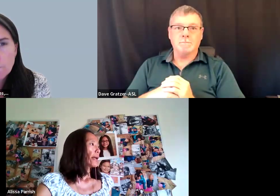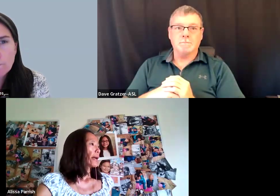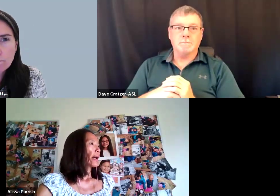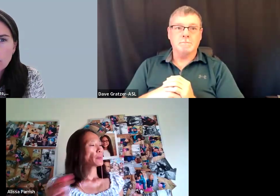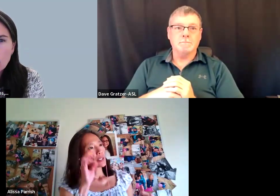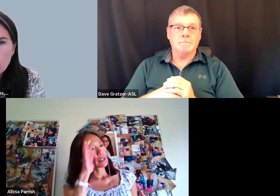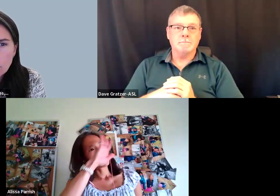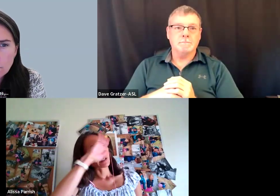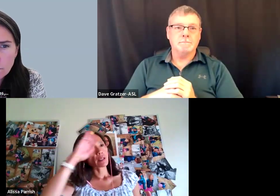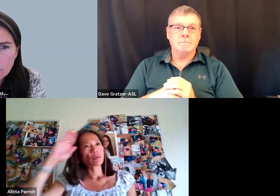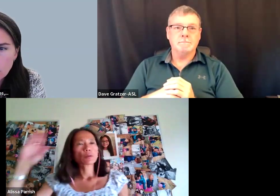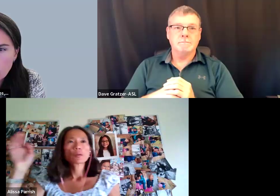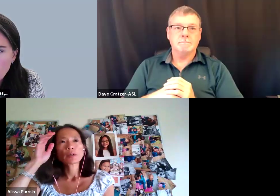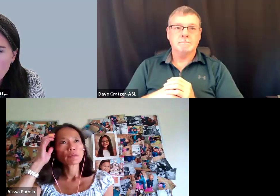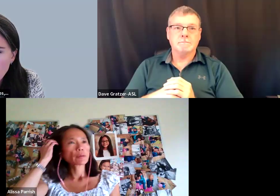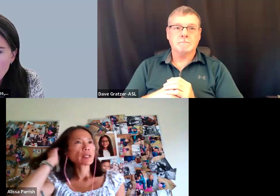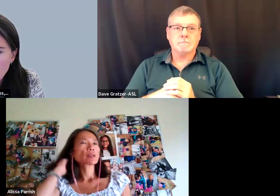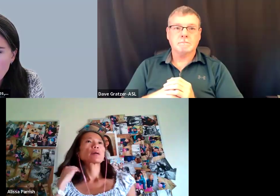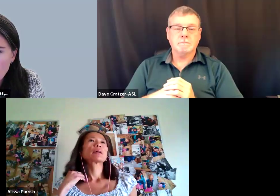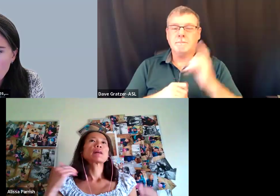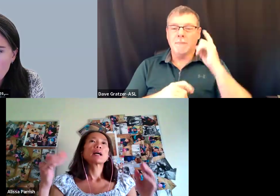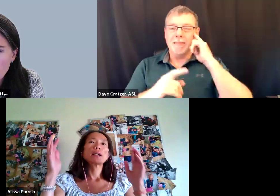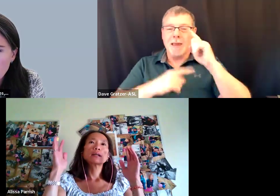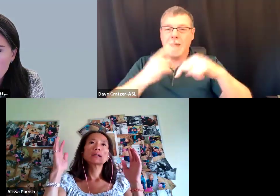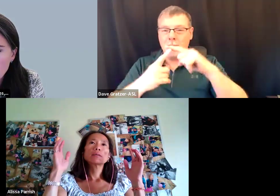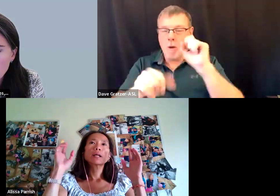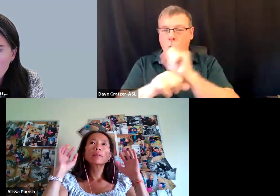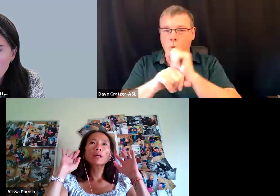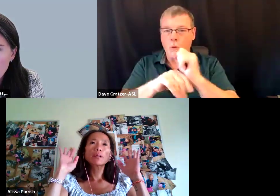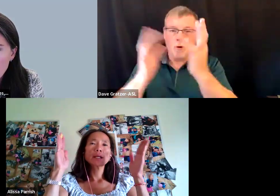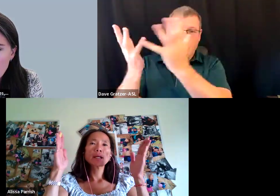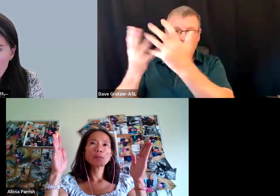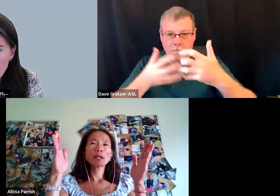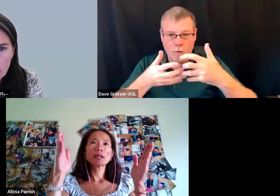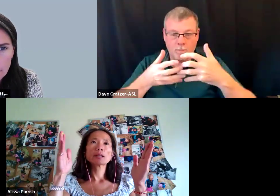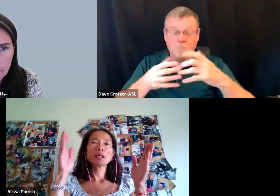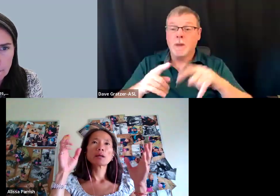Yeah, I'm like thinking through the workflow, right? So when I would go into HMIS,